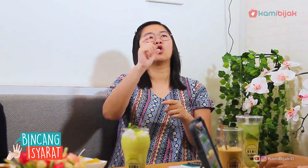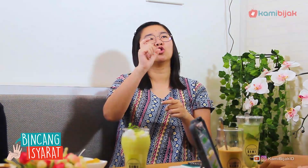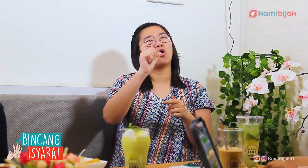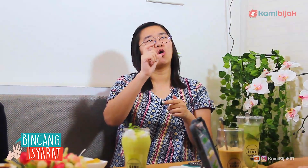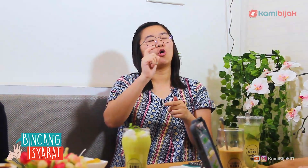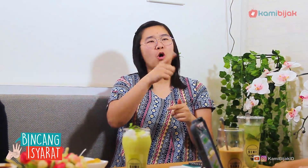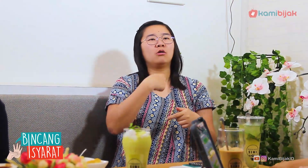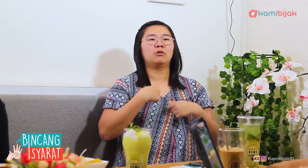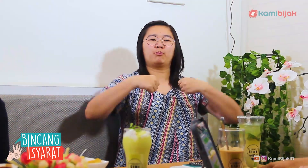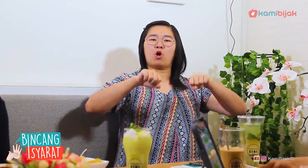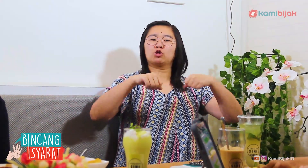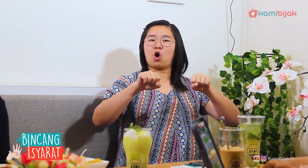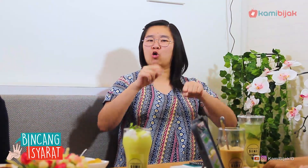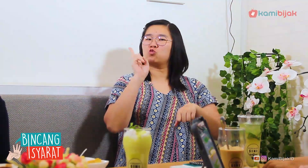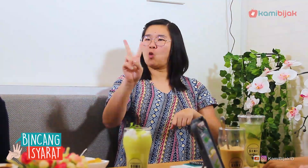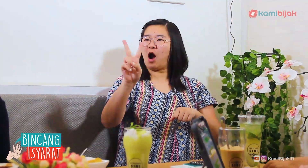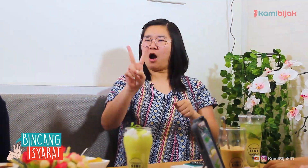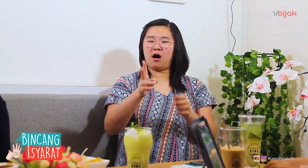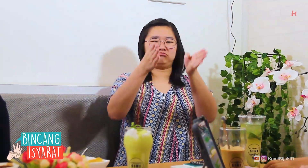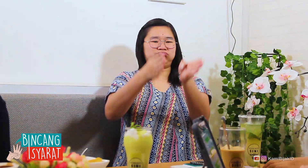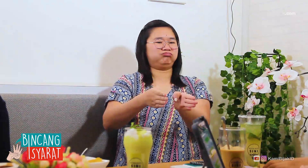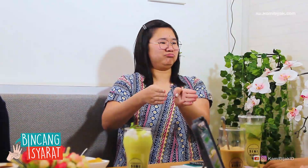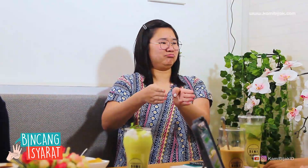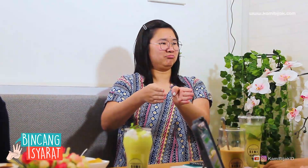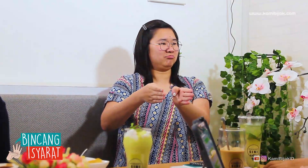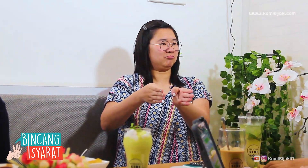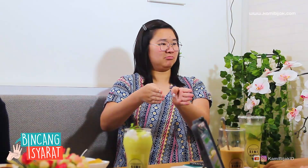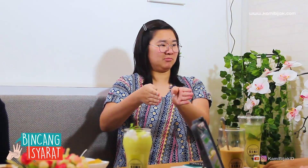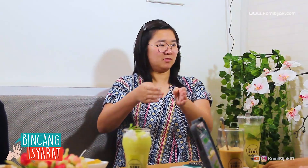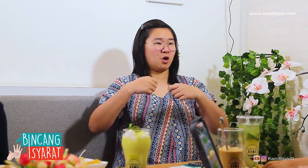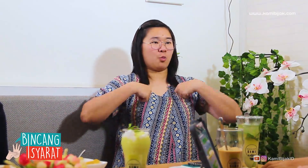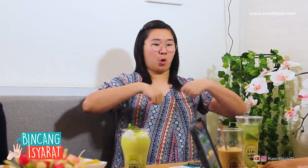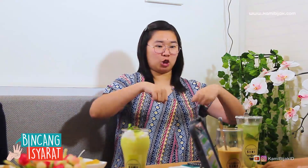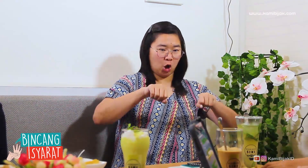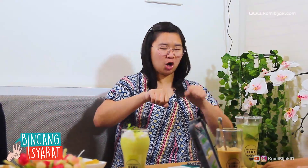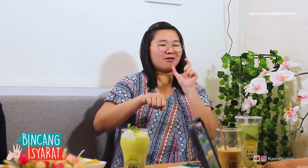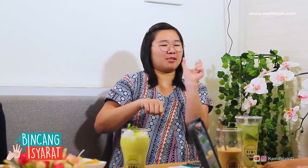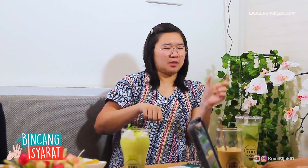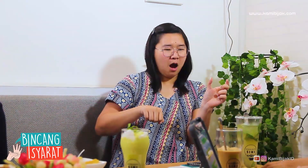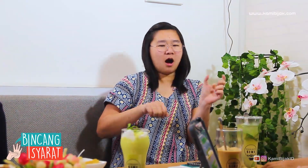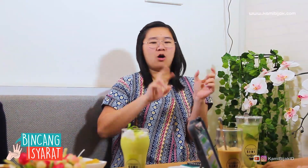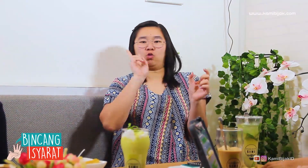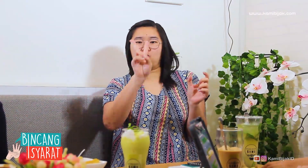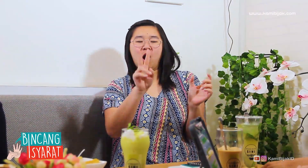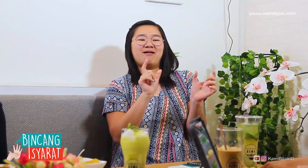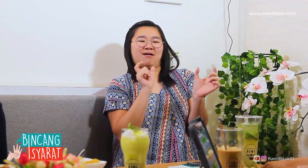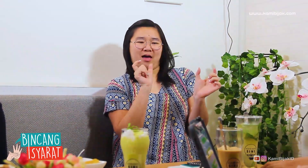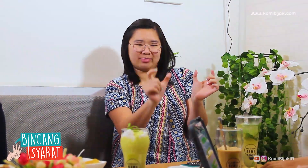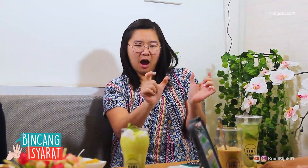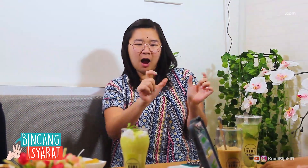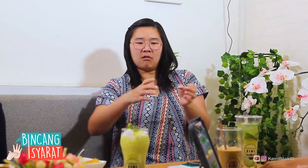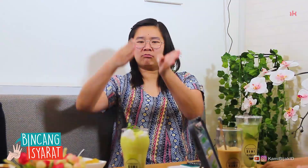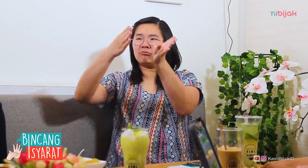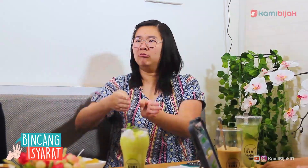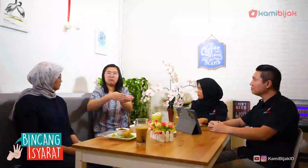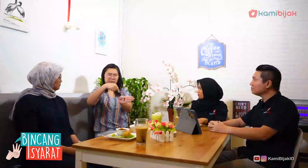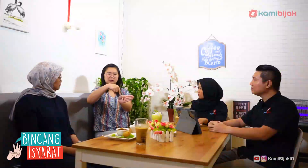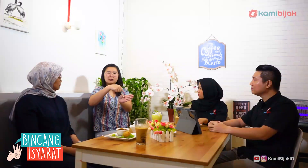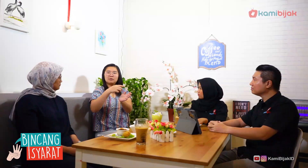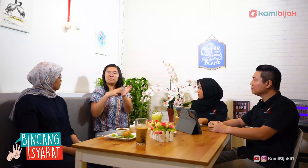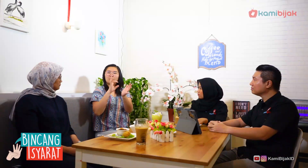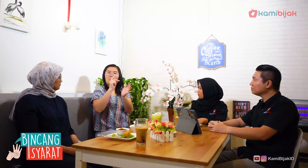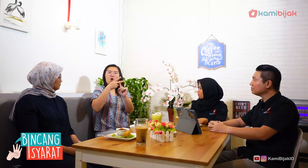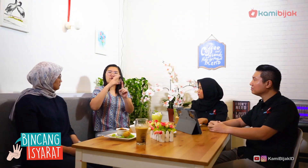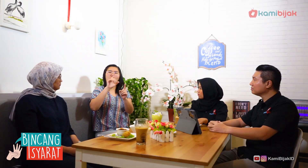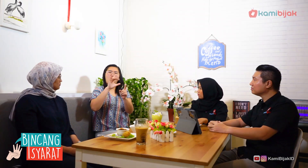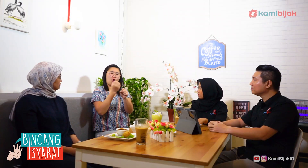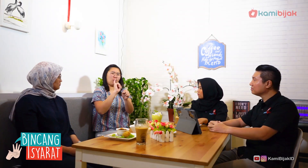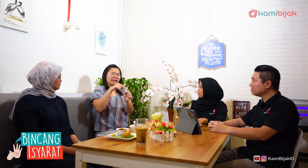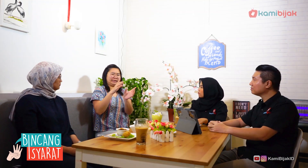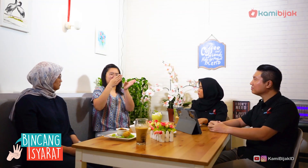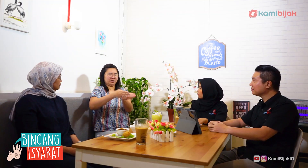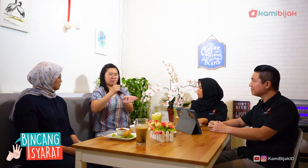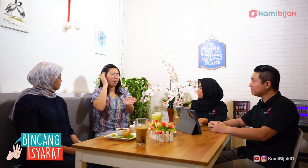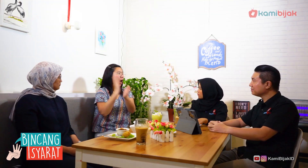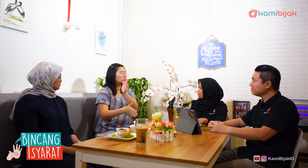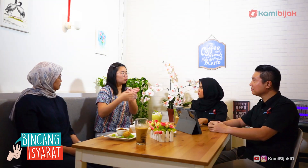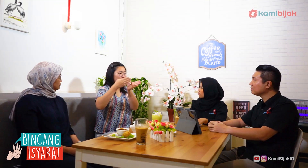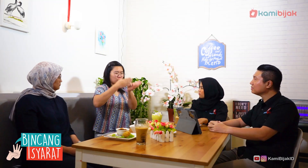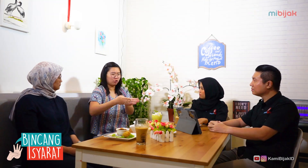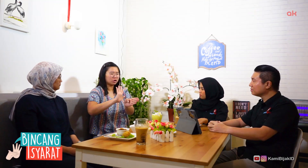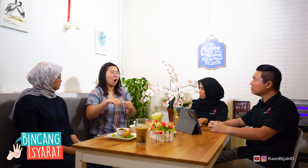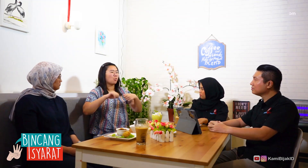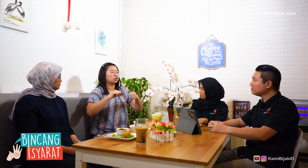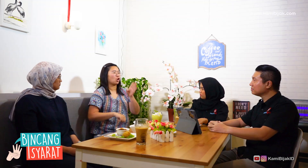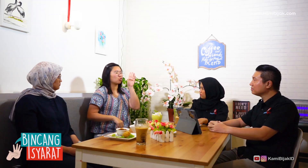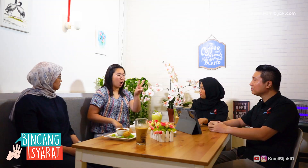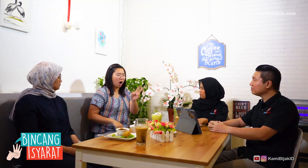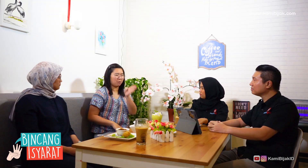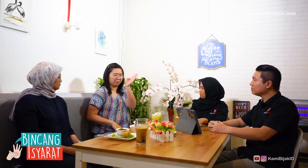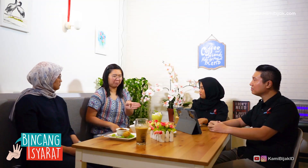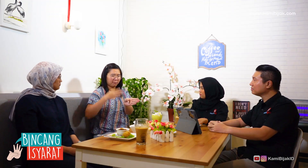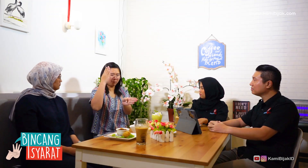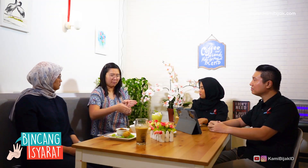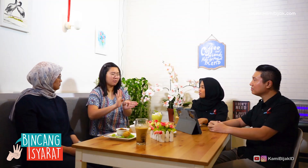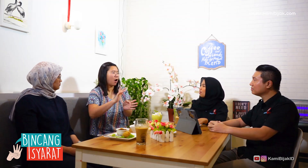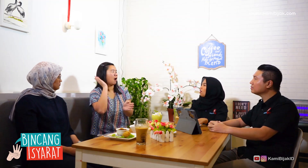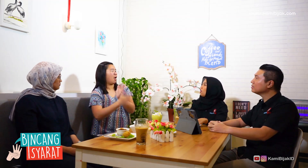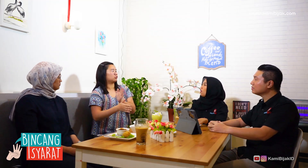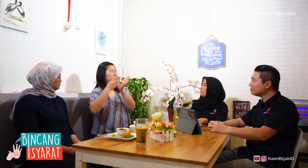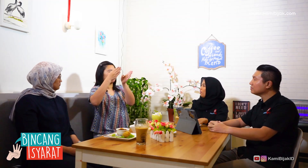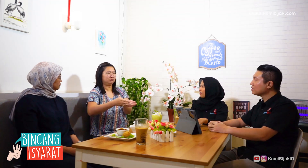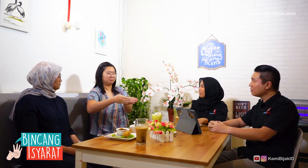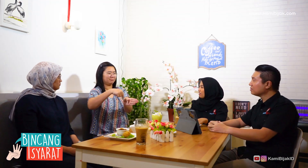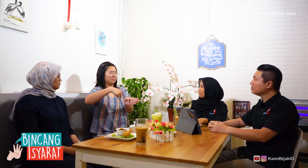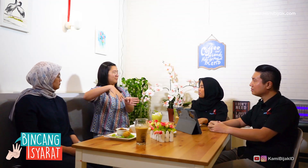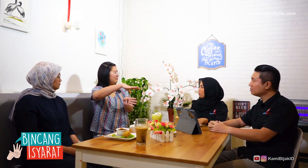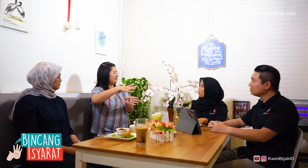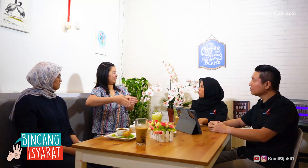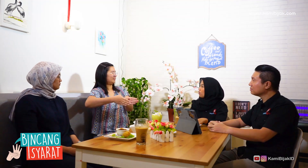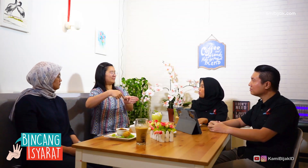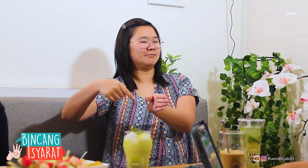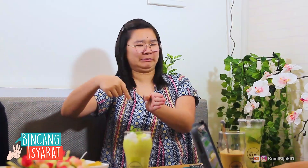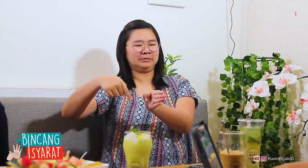For example, two motors, the signal is like this, not a word-for-word gesture.